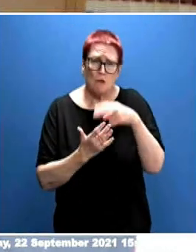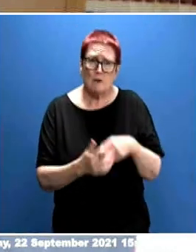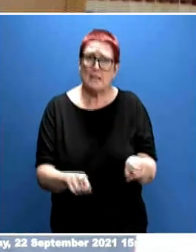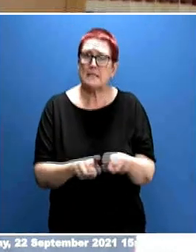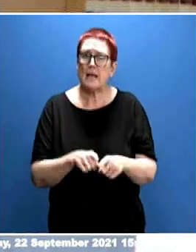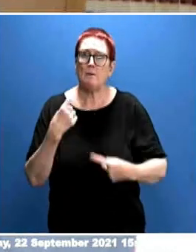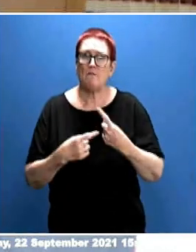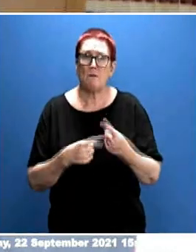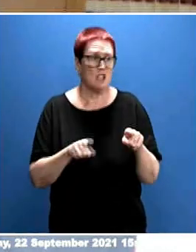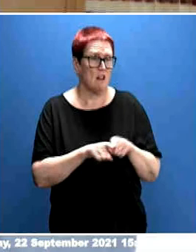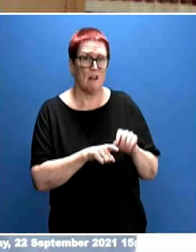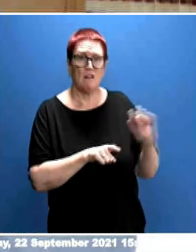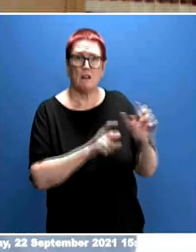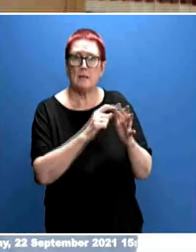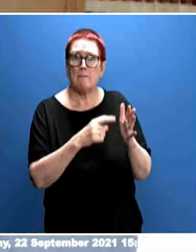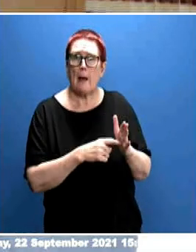worker may have. All right.